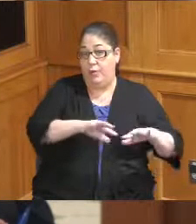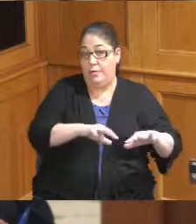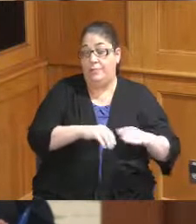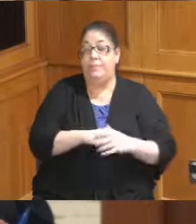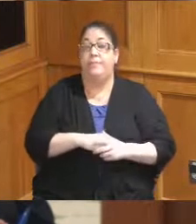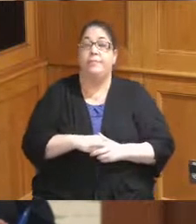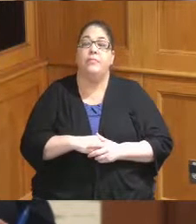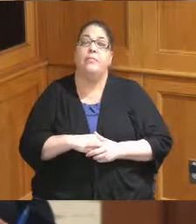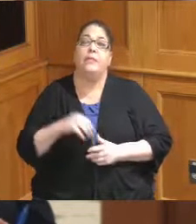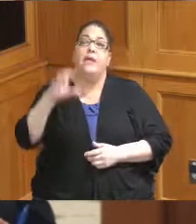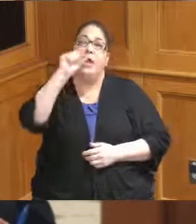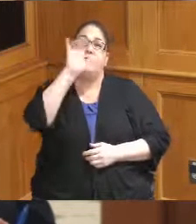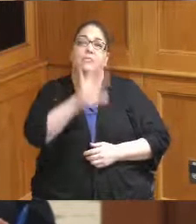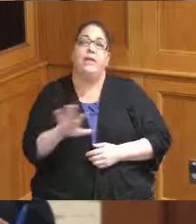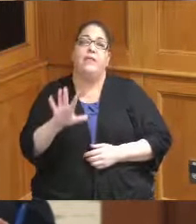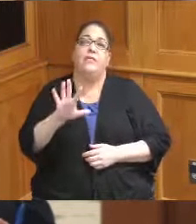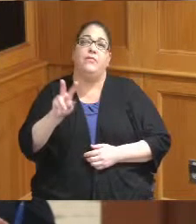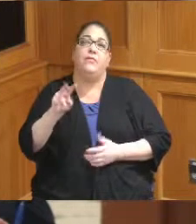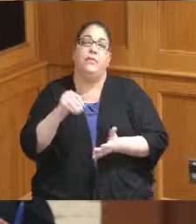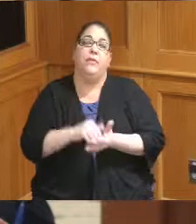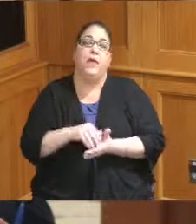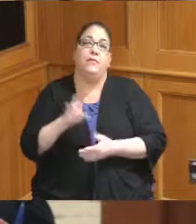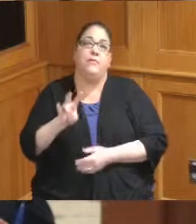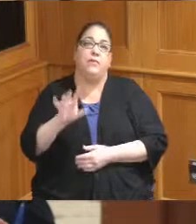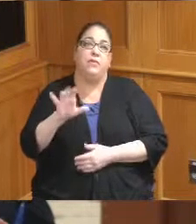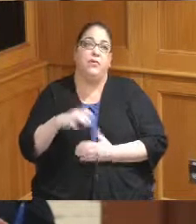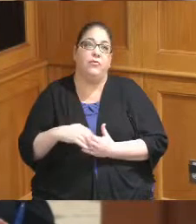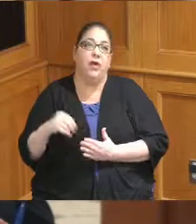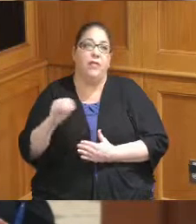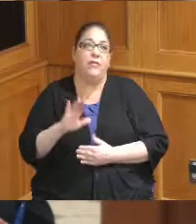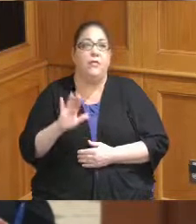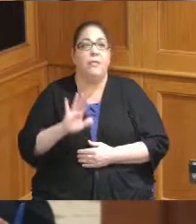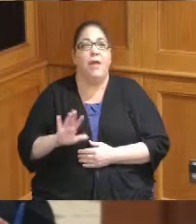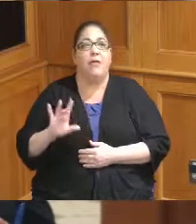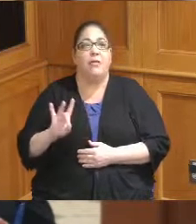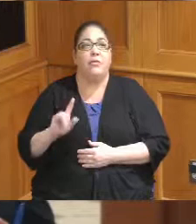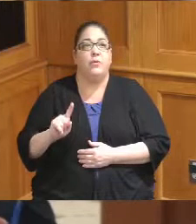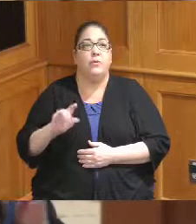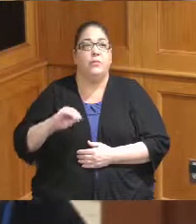estimated to be fifty two thousand seven hundred dollars or about 81 percent of the total estimated